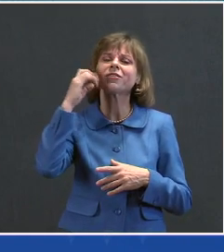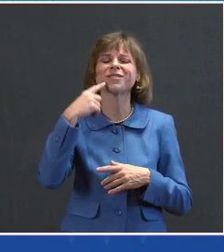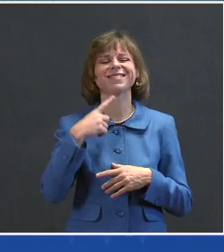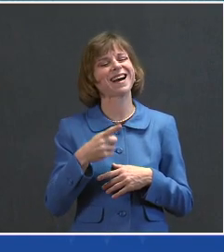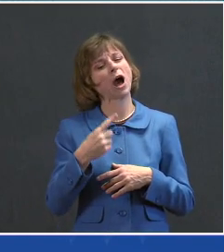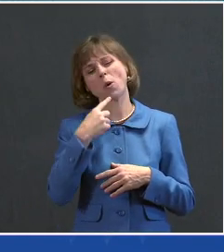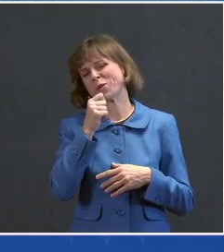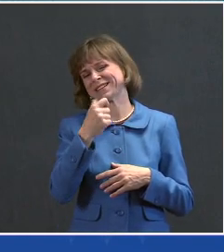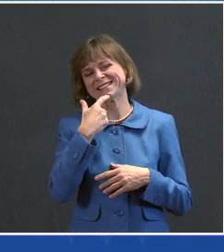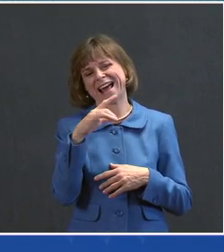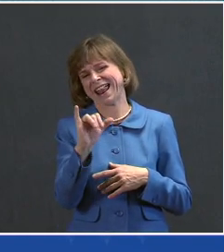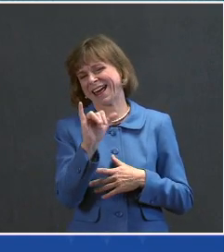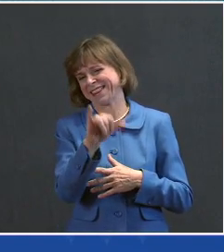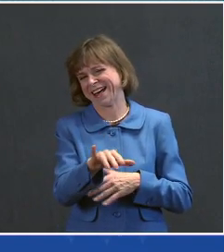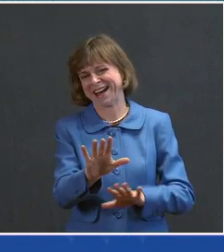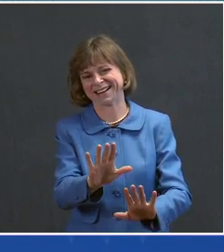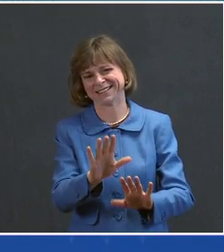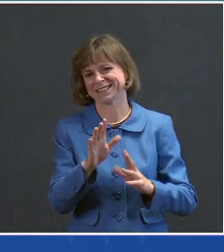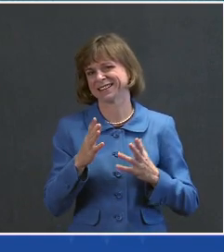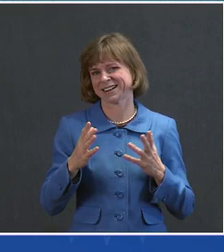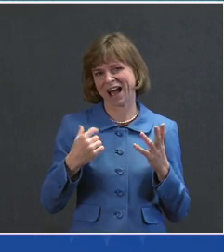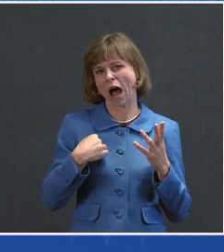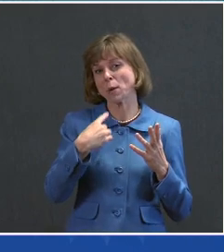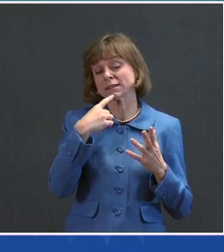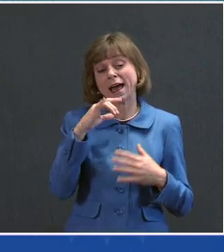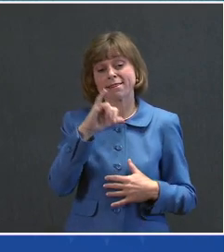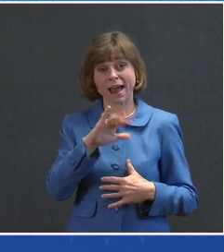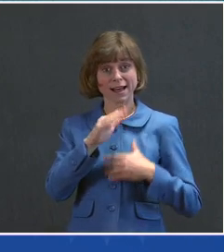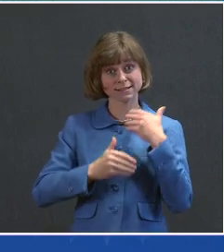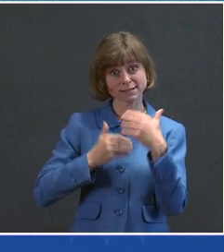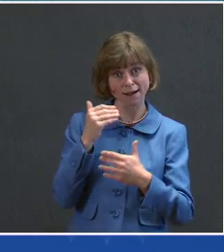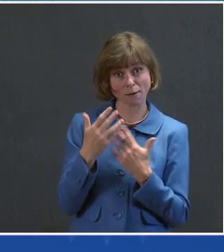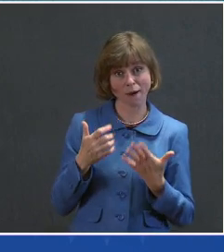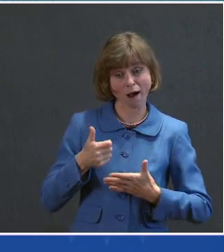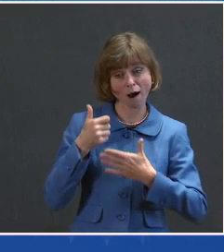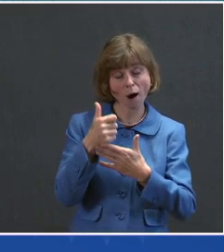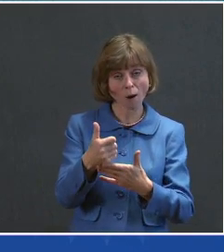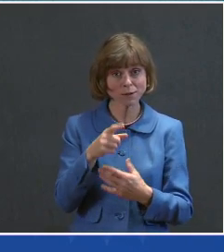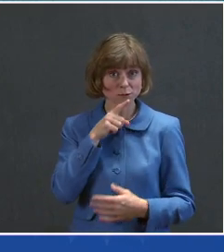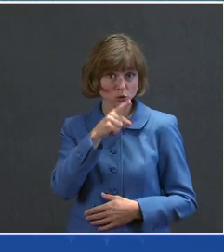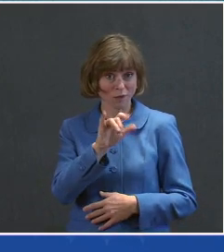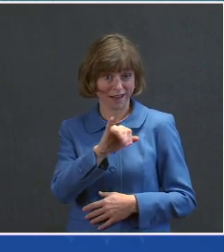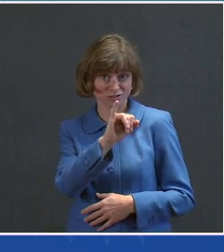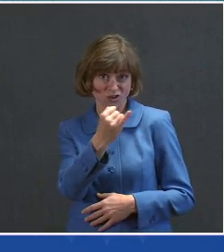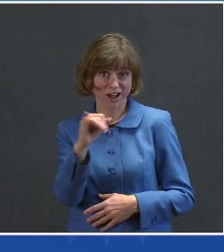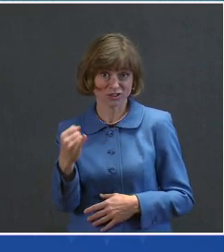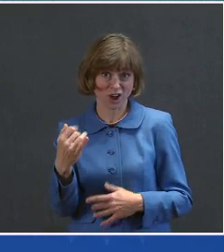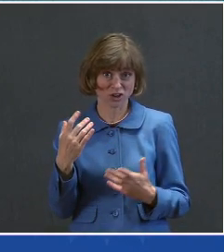I would just say that it was a step that helps ensure that Johnson & Johnson's vaccine can be --